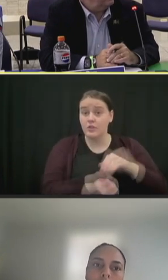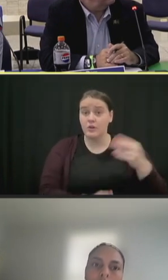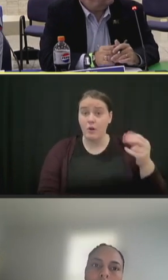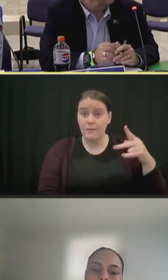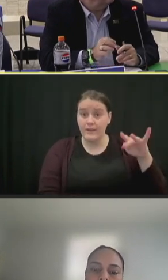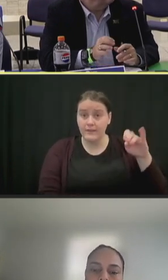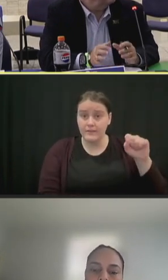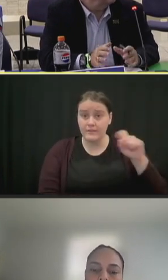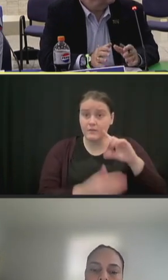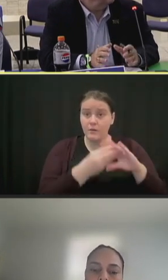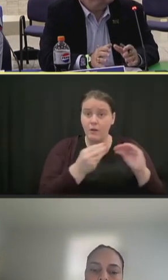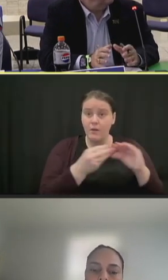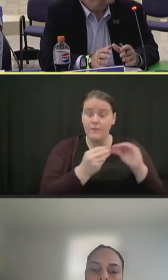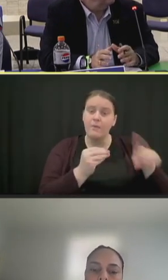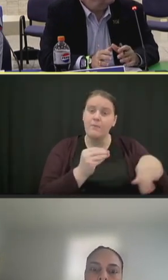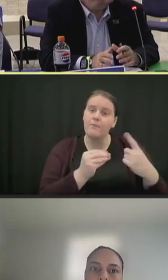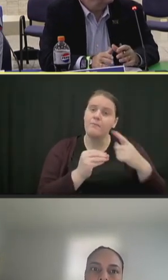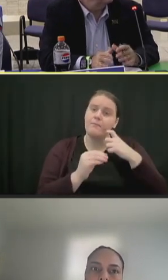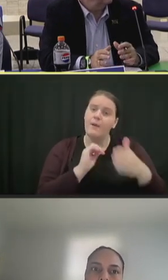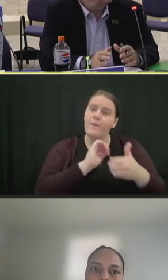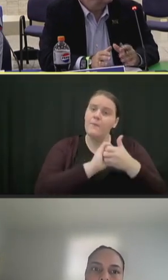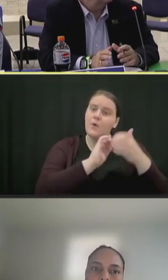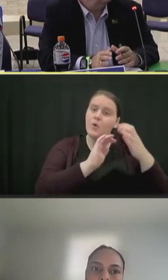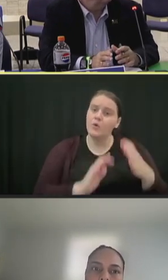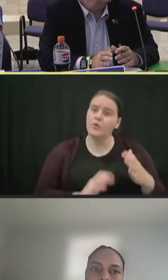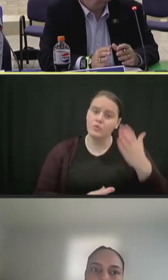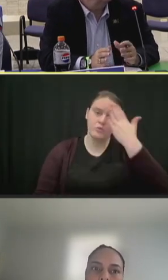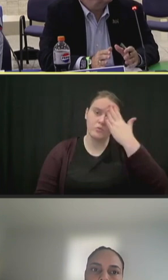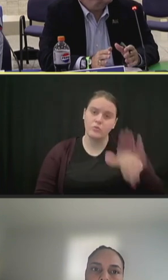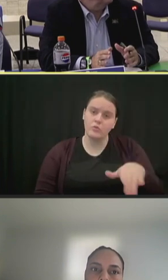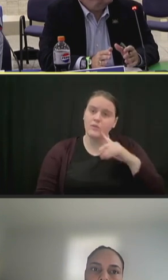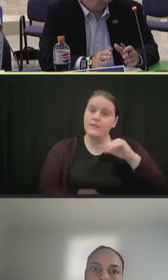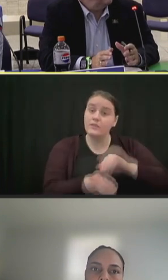talk about the physicians, but we know in the physician's office, there are multiple players